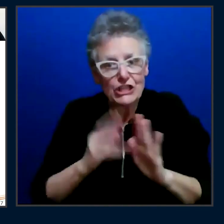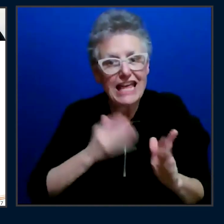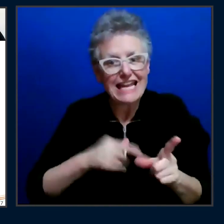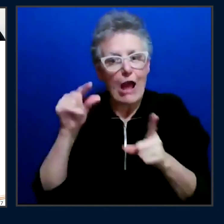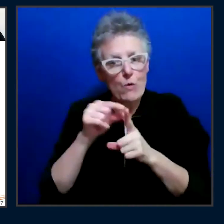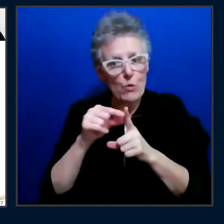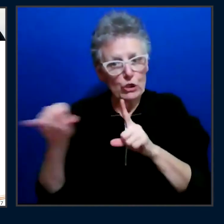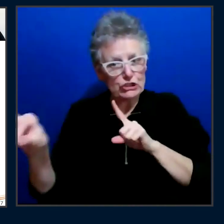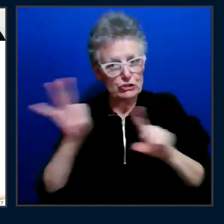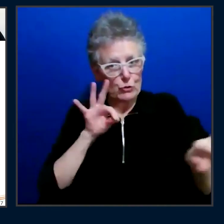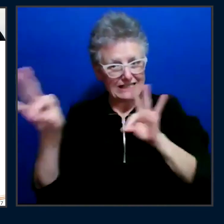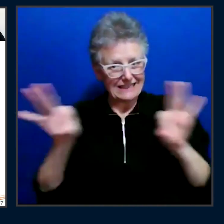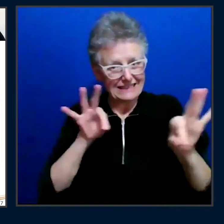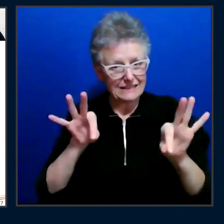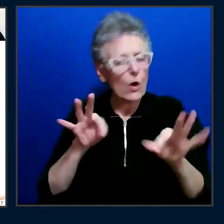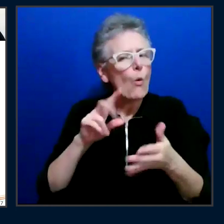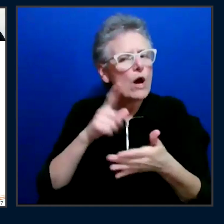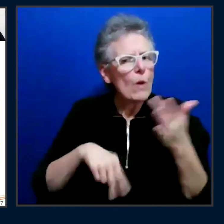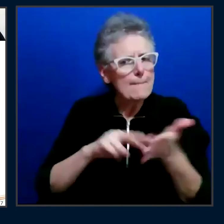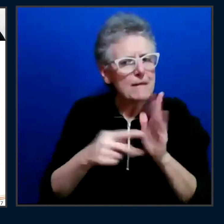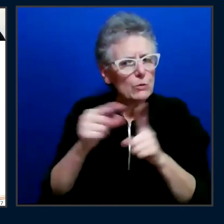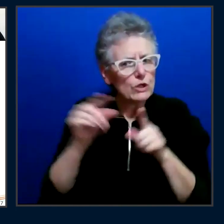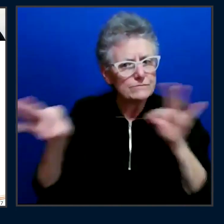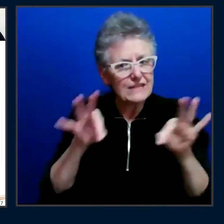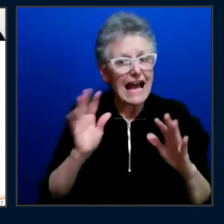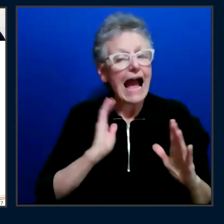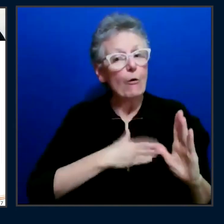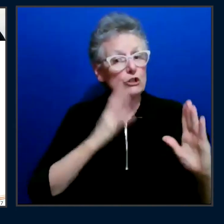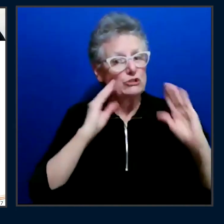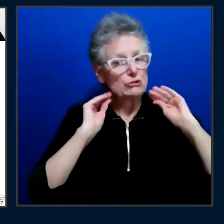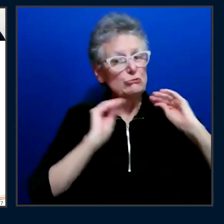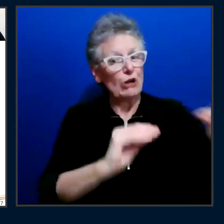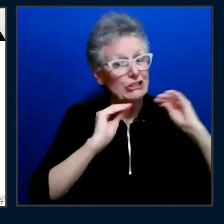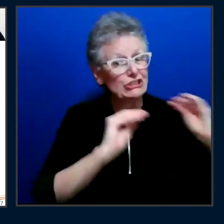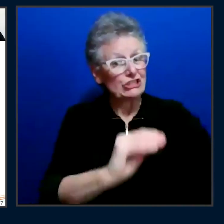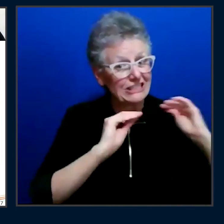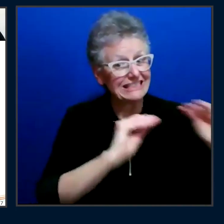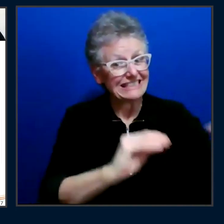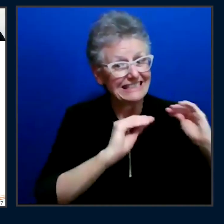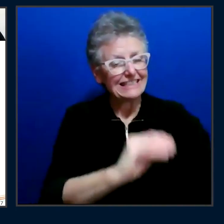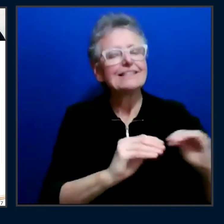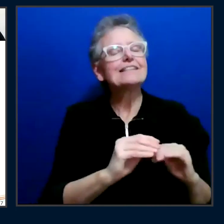in our word selection. And by word selection I mean the instruction that goes along with that